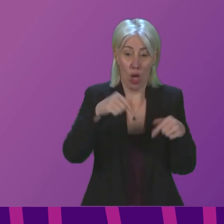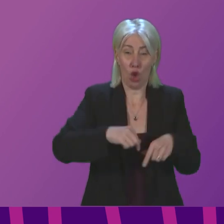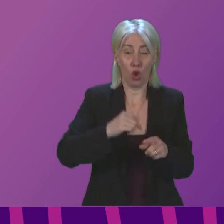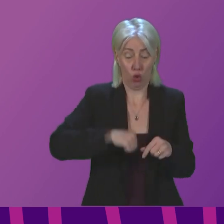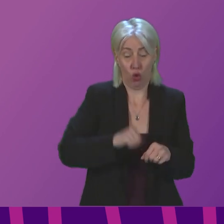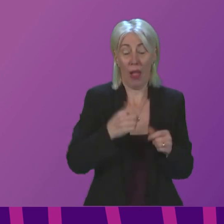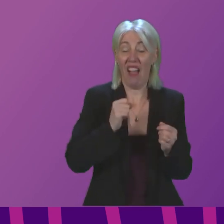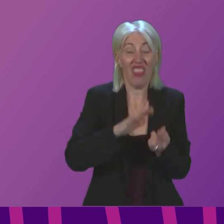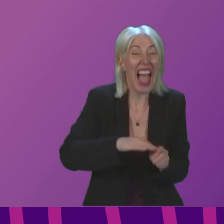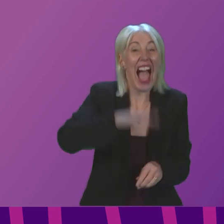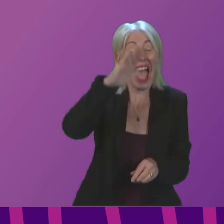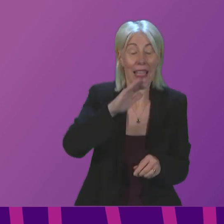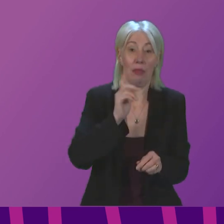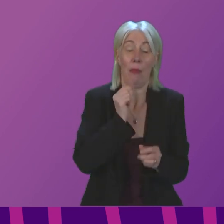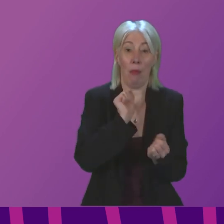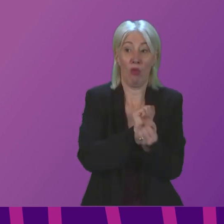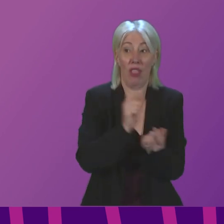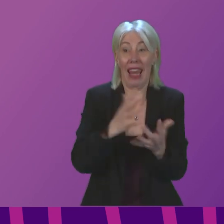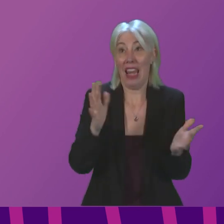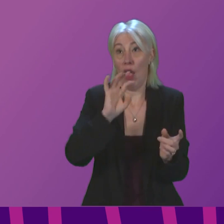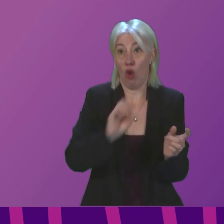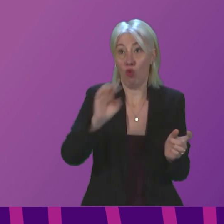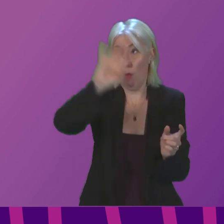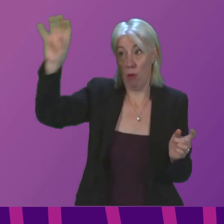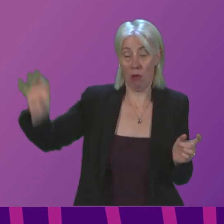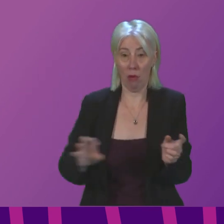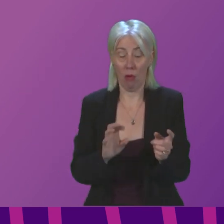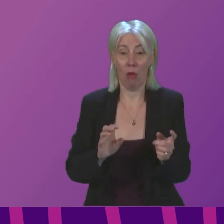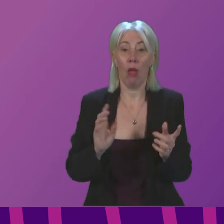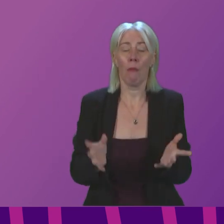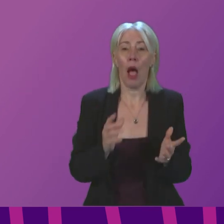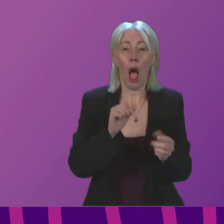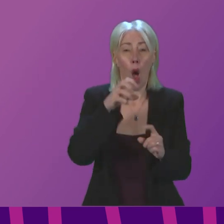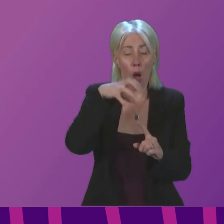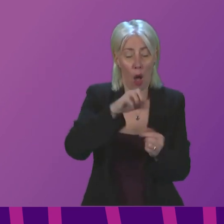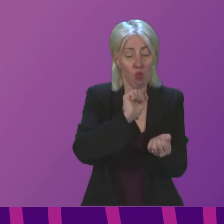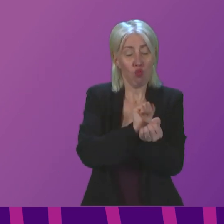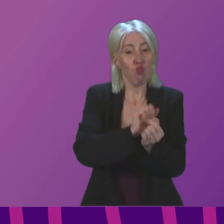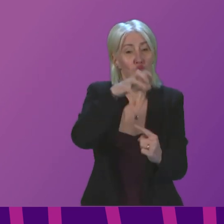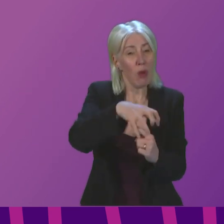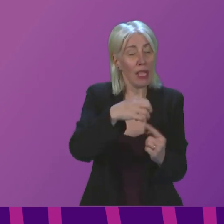not send a lot of people to prison. The question is whether prison is always the effective